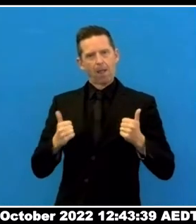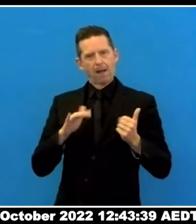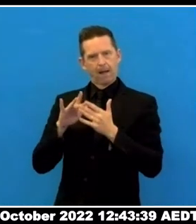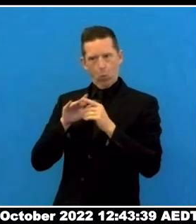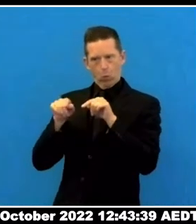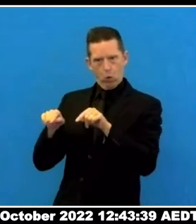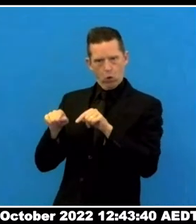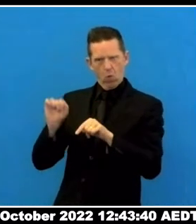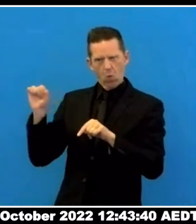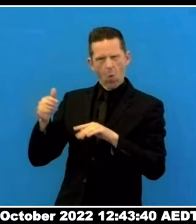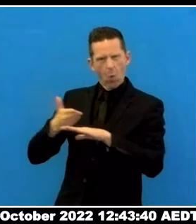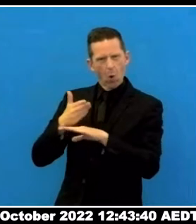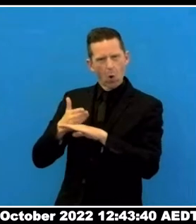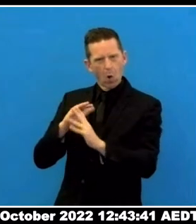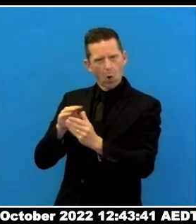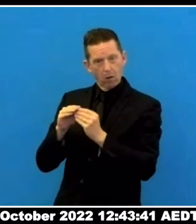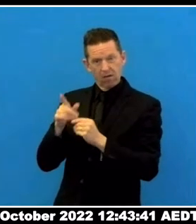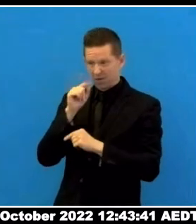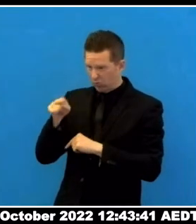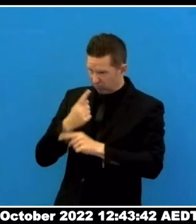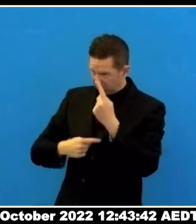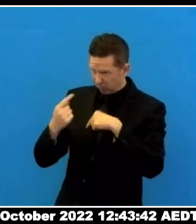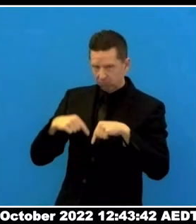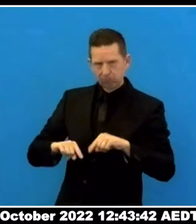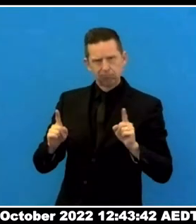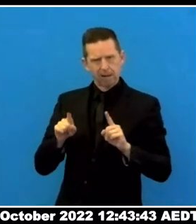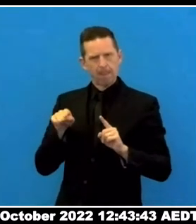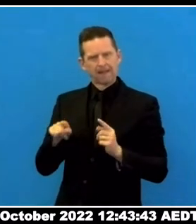What can you tell the Royal Commission about that process of engaging